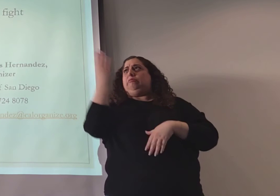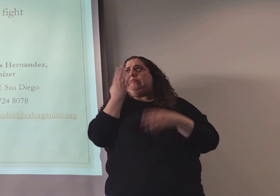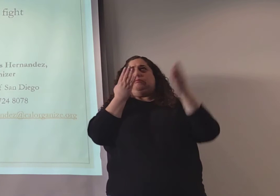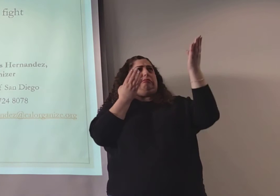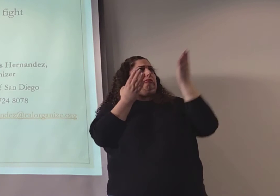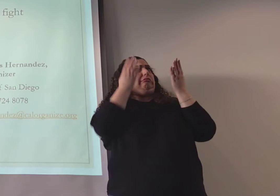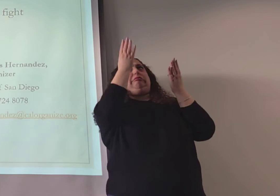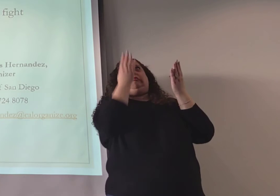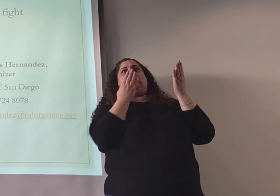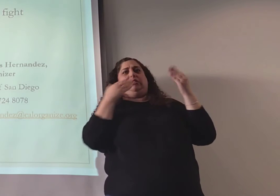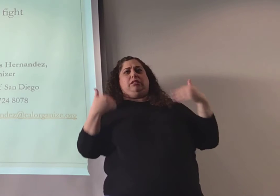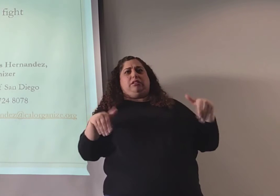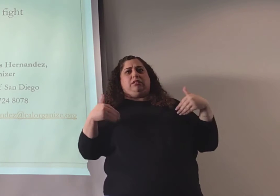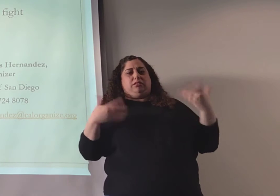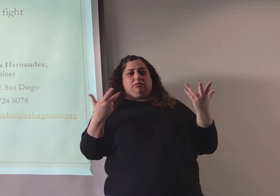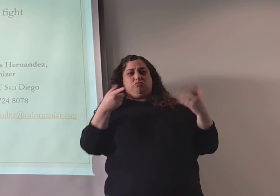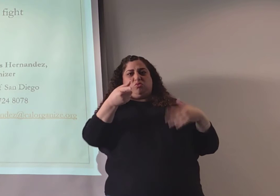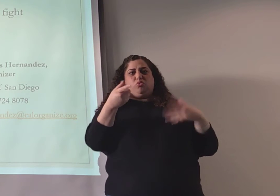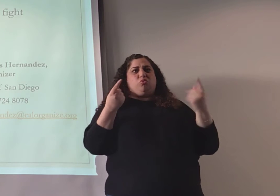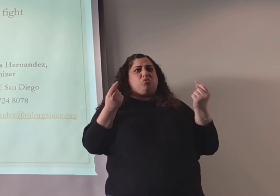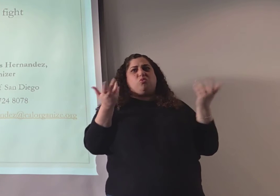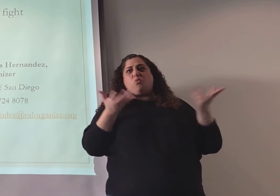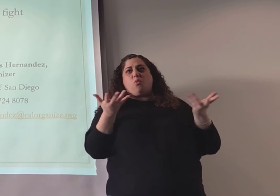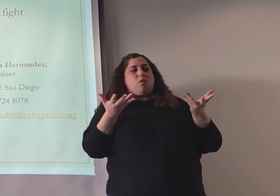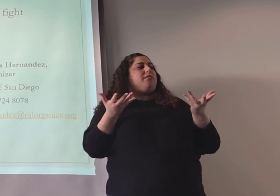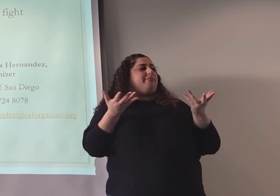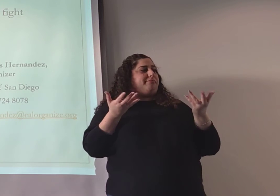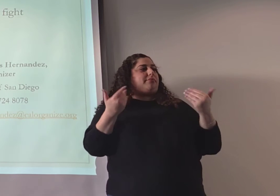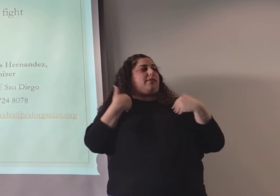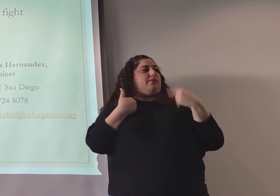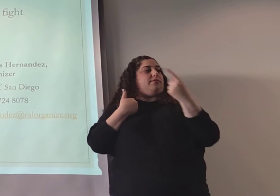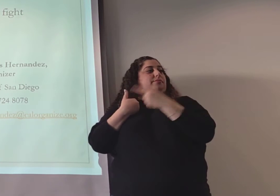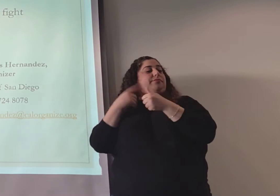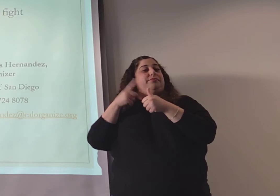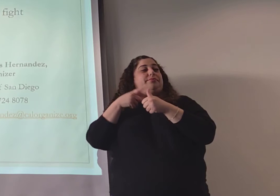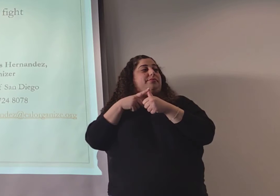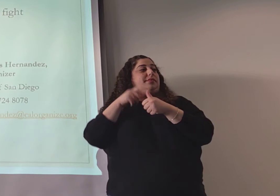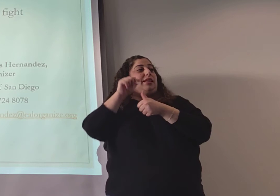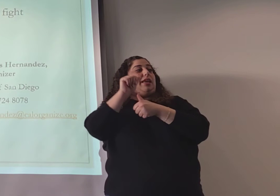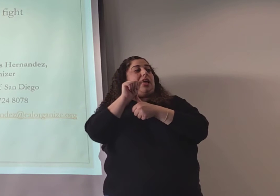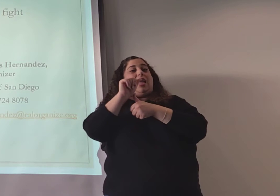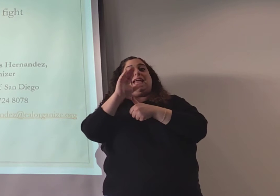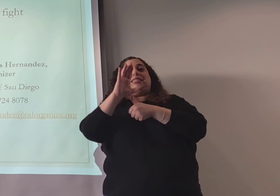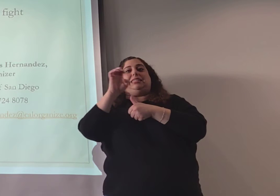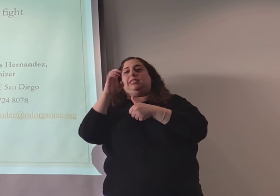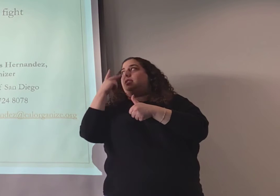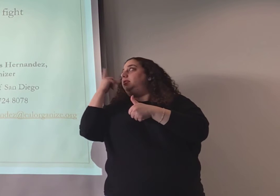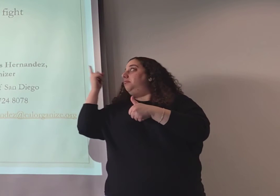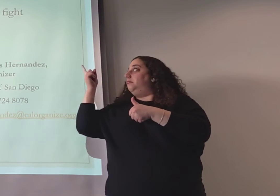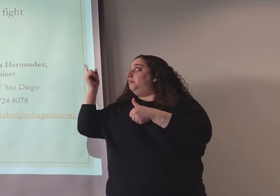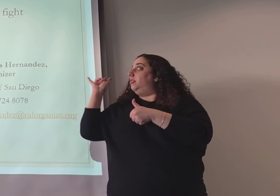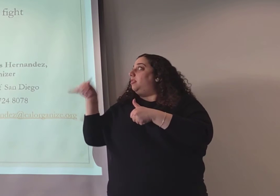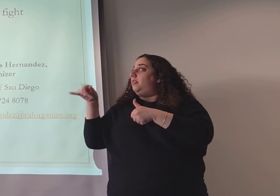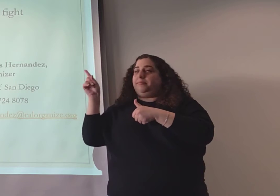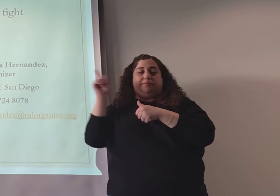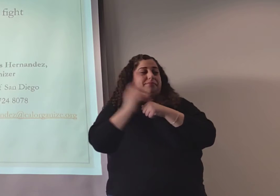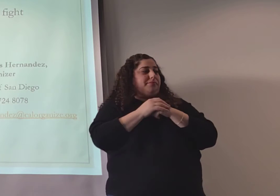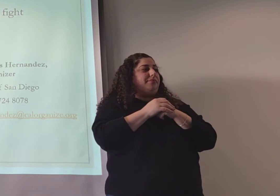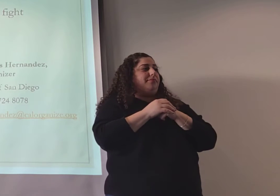One of these resources is ACCE, the Alliance of Californians for Community Empowerment.